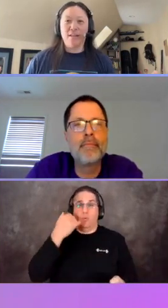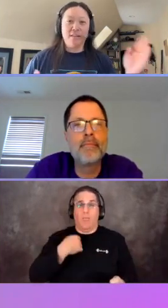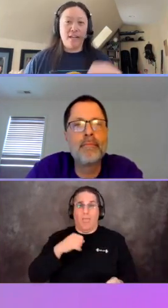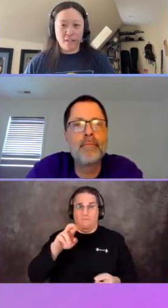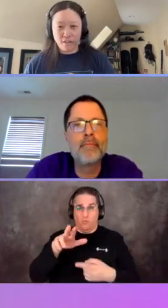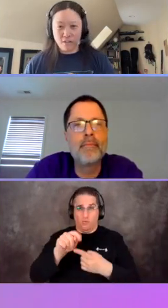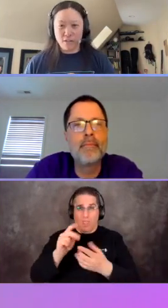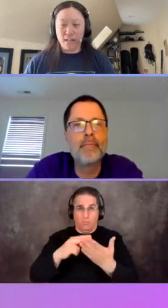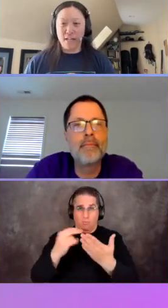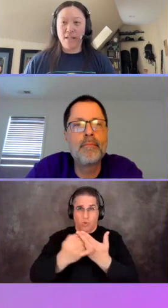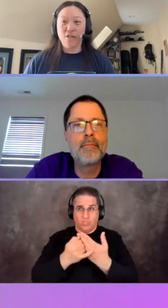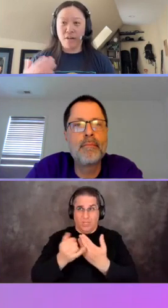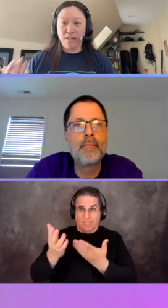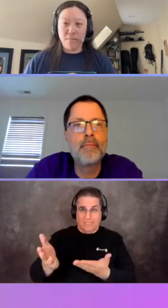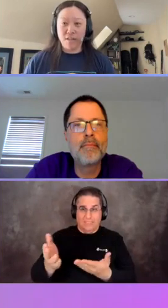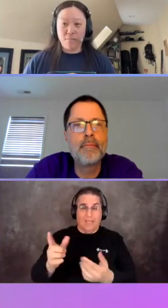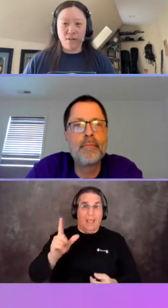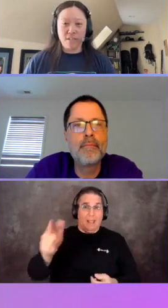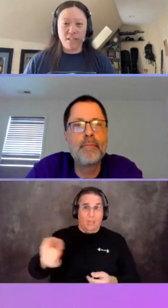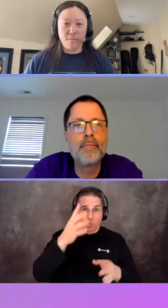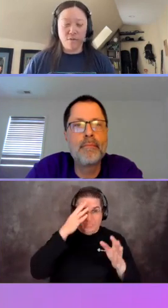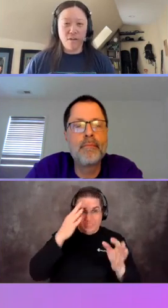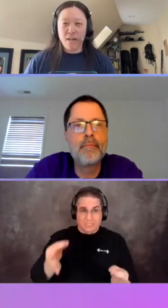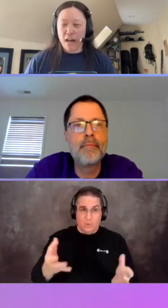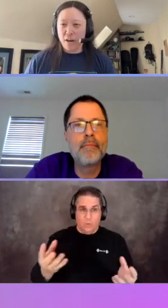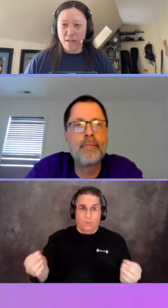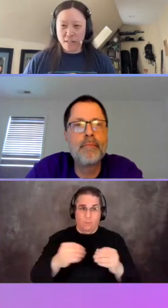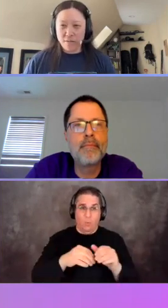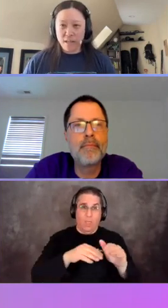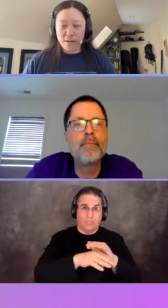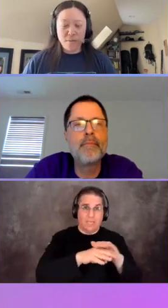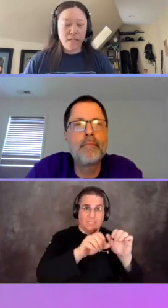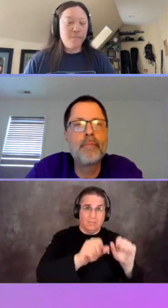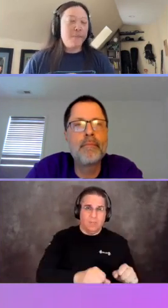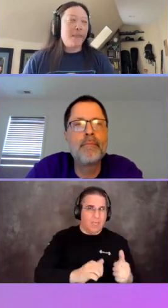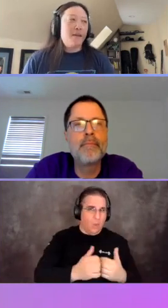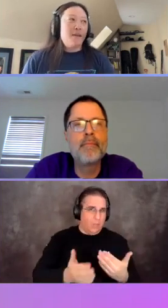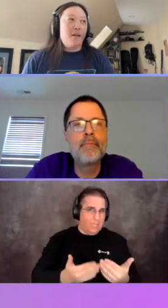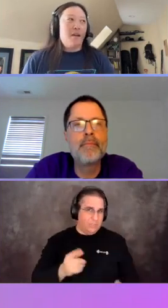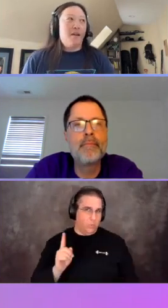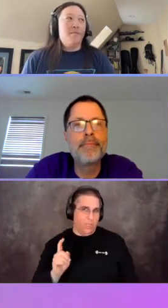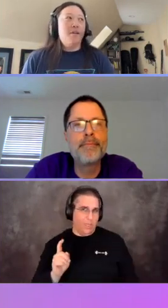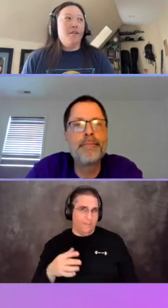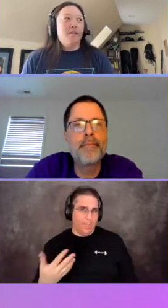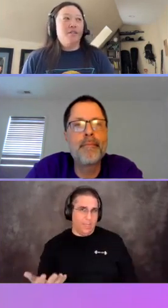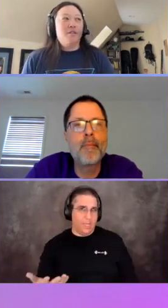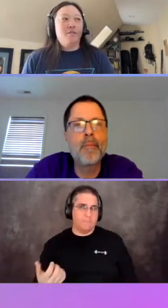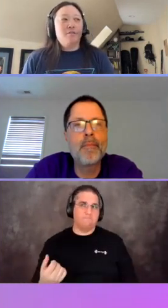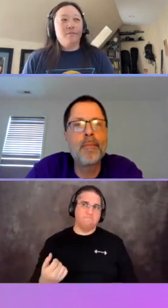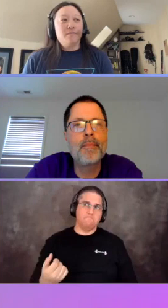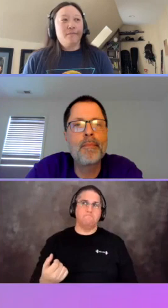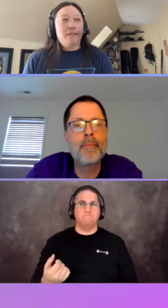changed period it depends on what you are using. The classic it depends case. Probably want to make sure